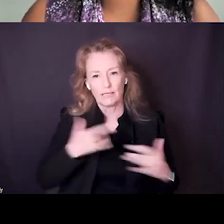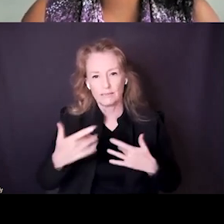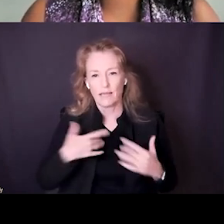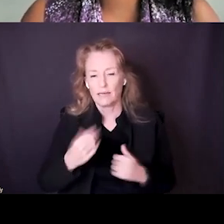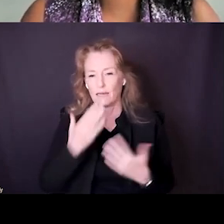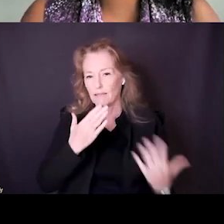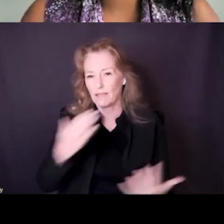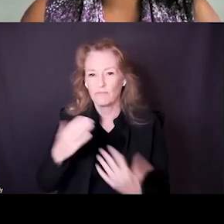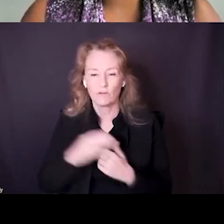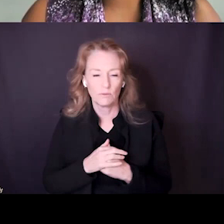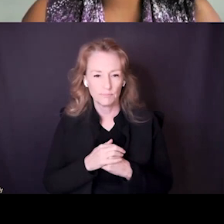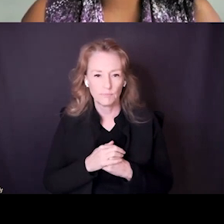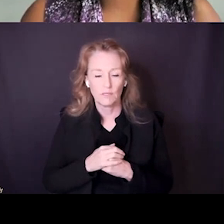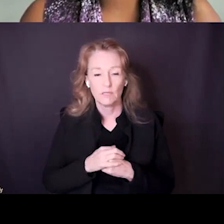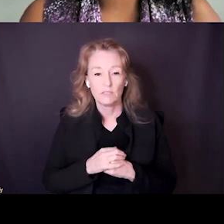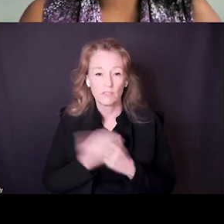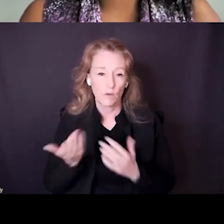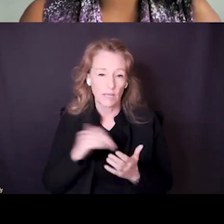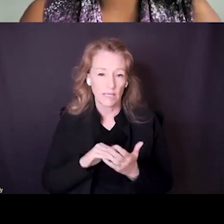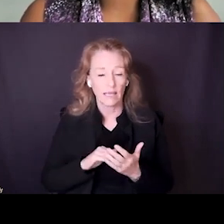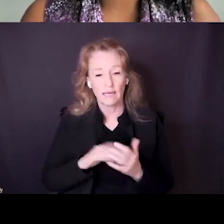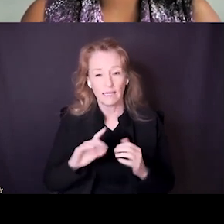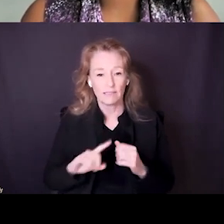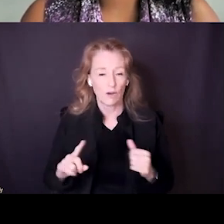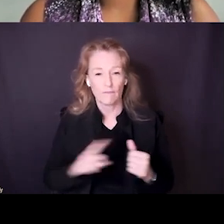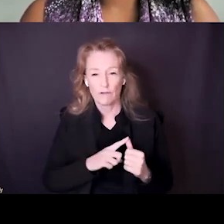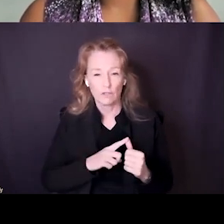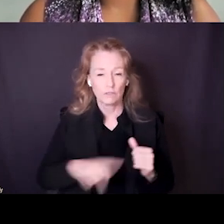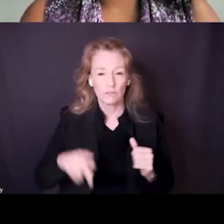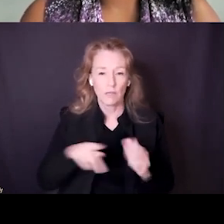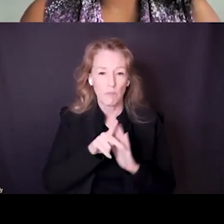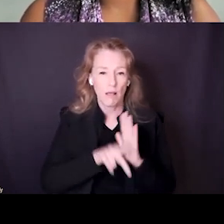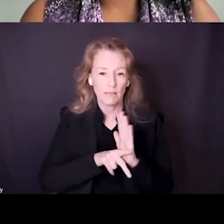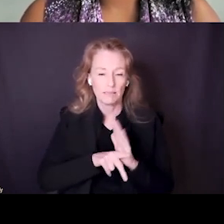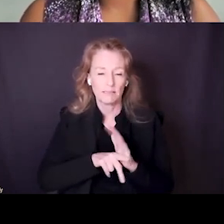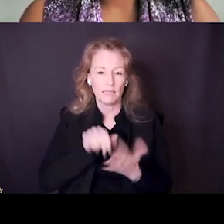THIS IS -- I THINK THE FIRST POLICY ACADEMY THAT WE HAD AT SAMHSA